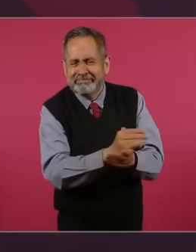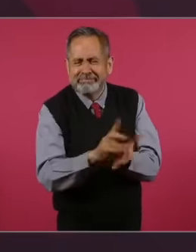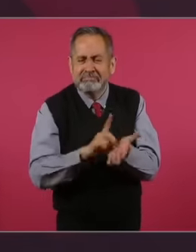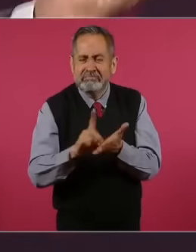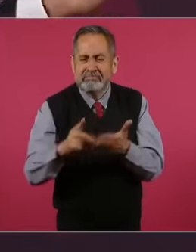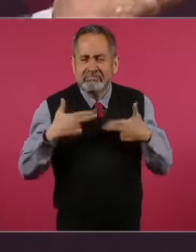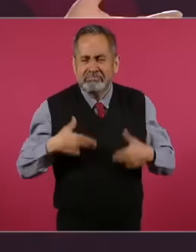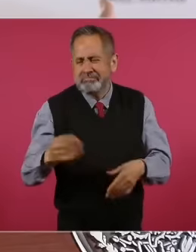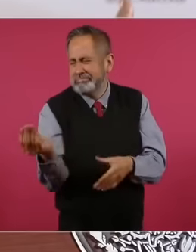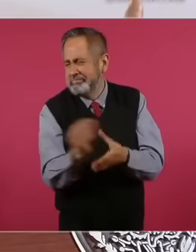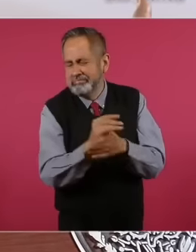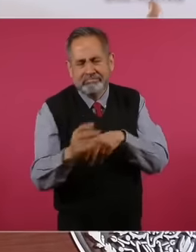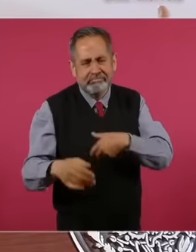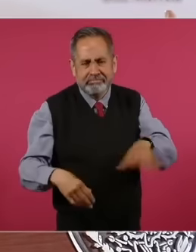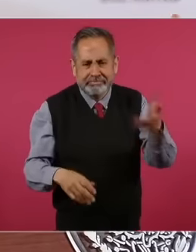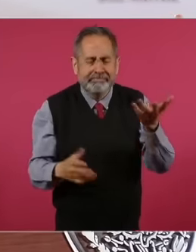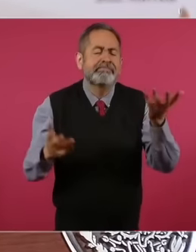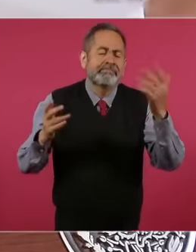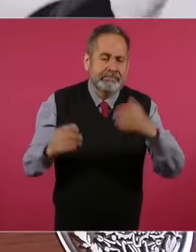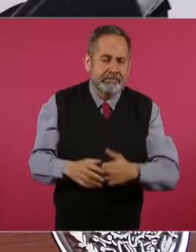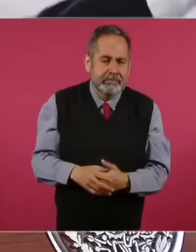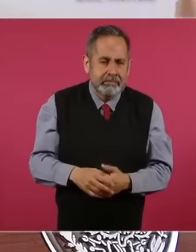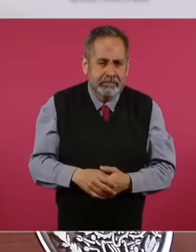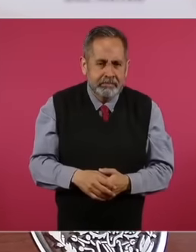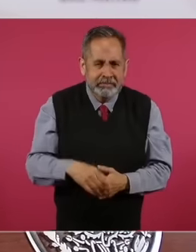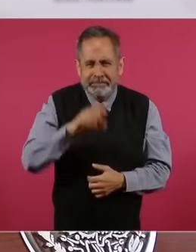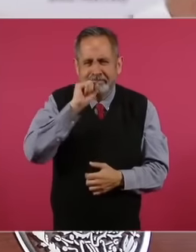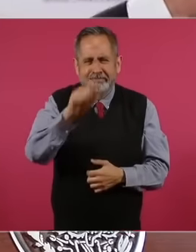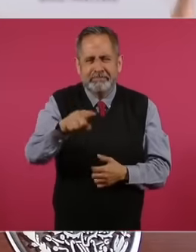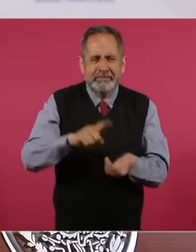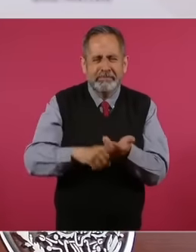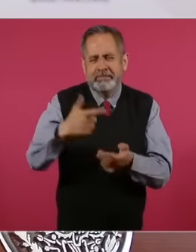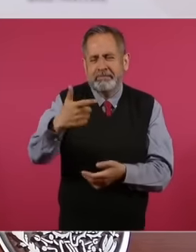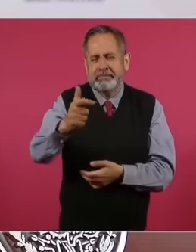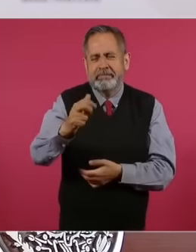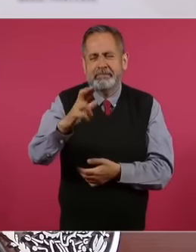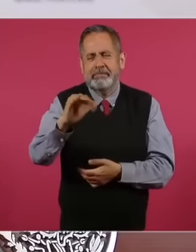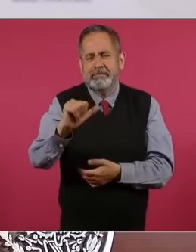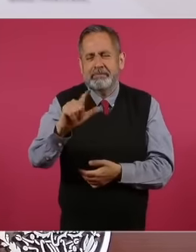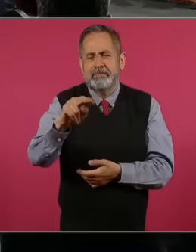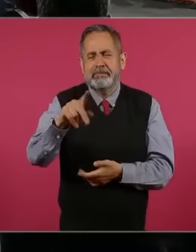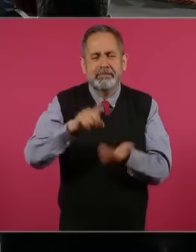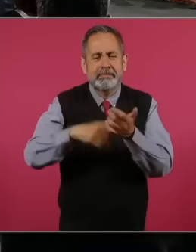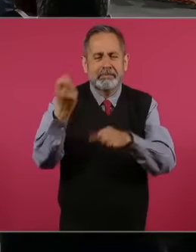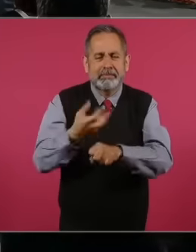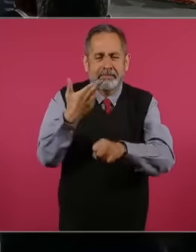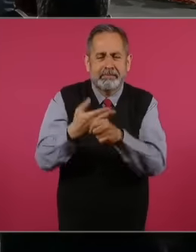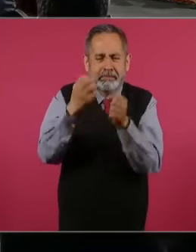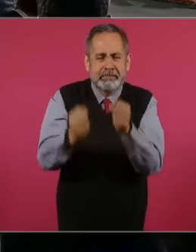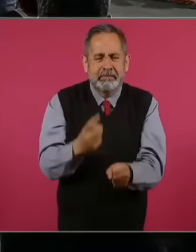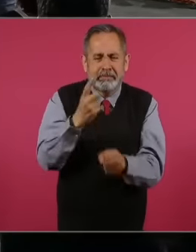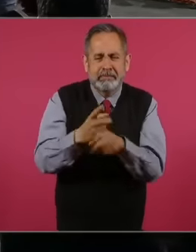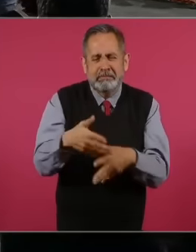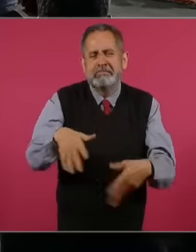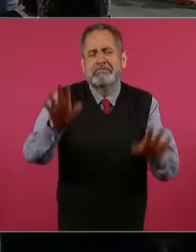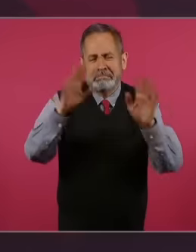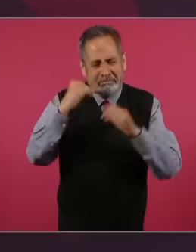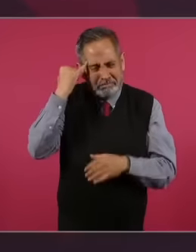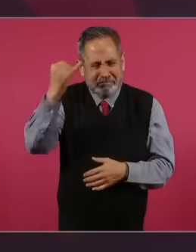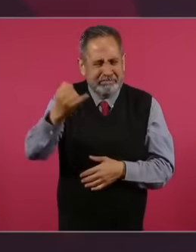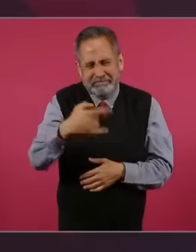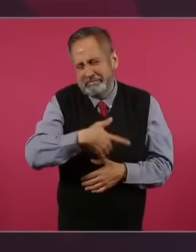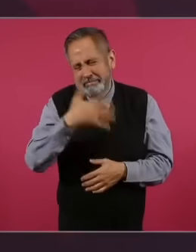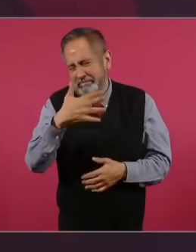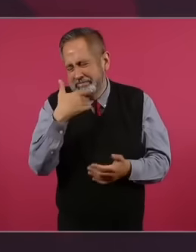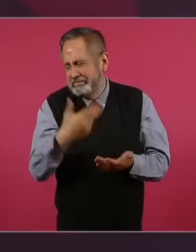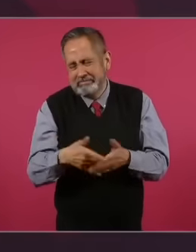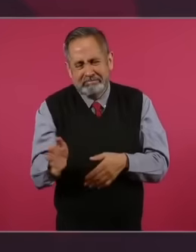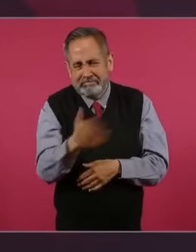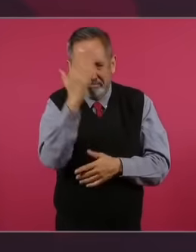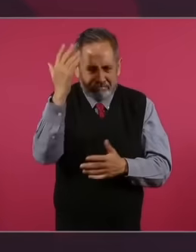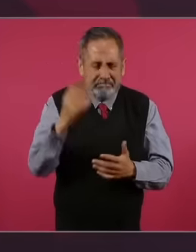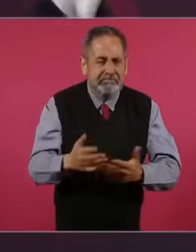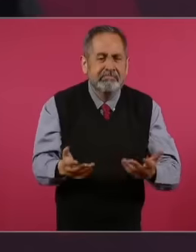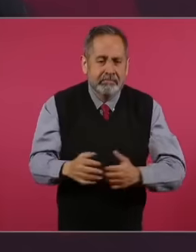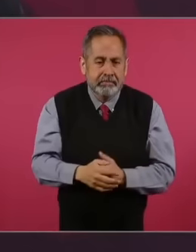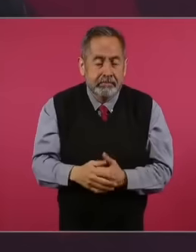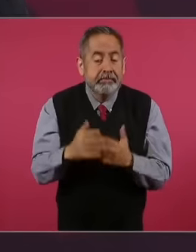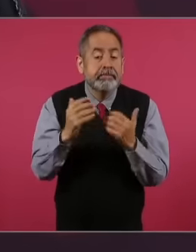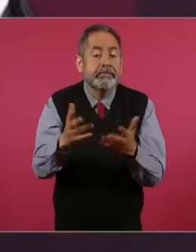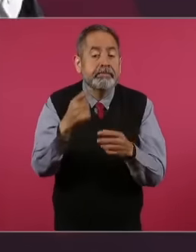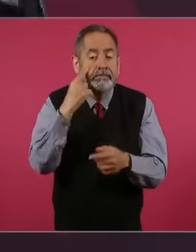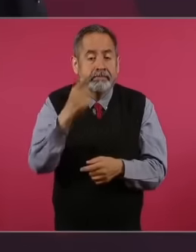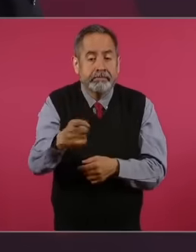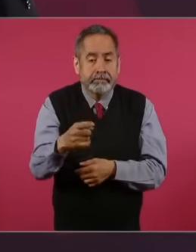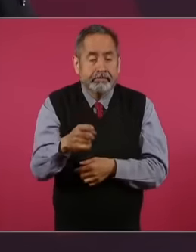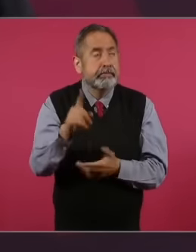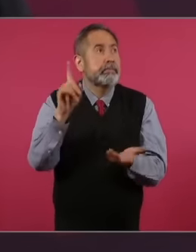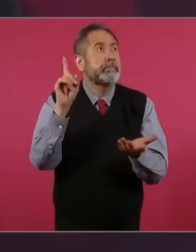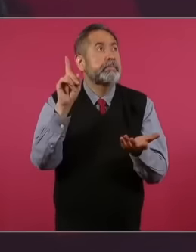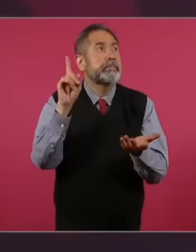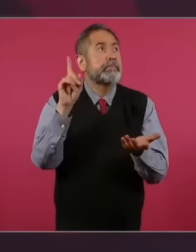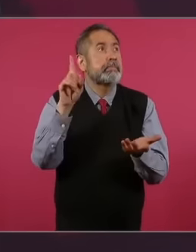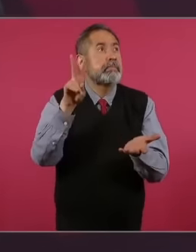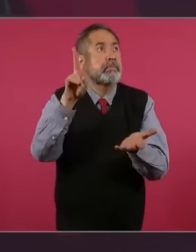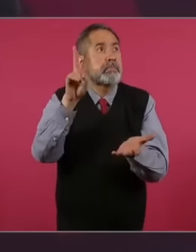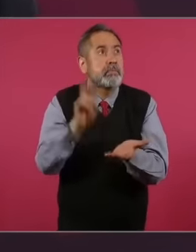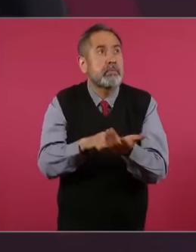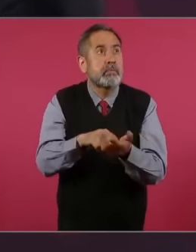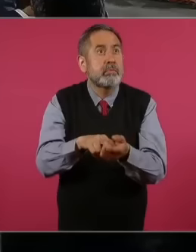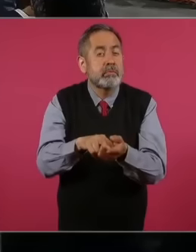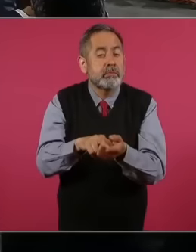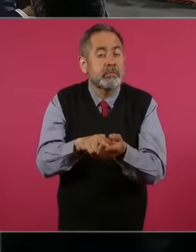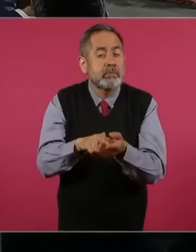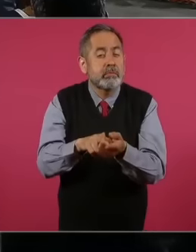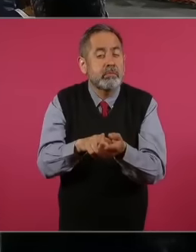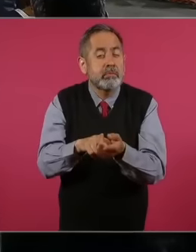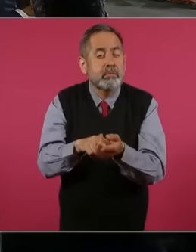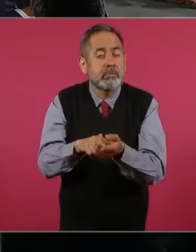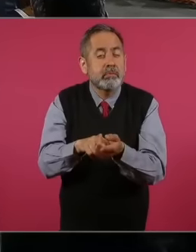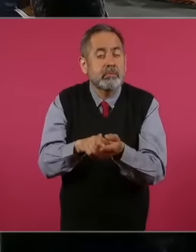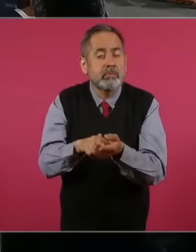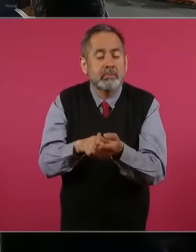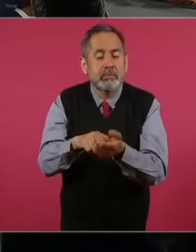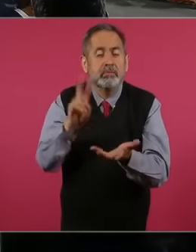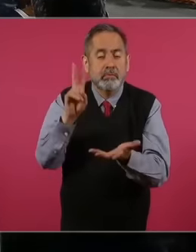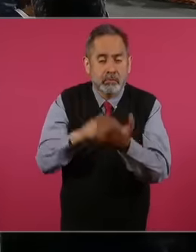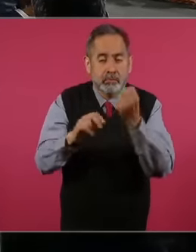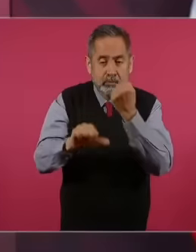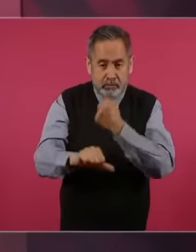Well if he was secretary of public security then let's imagine well 2000 11